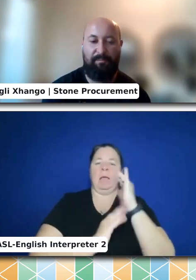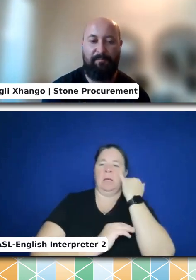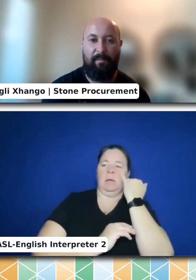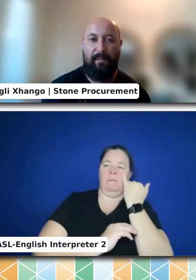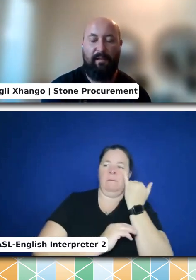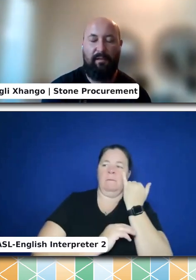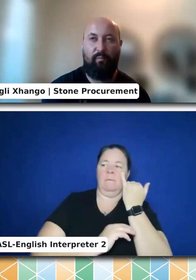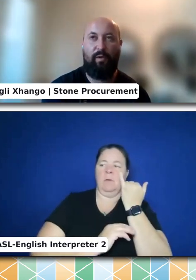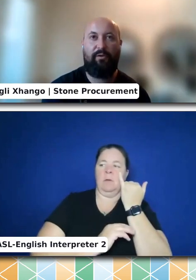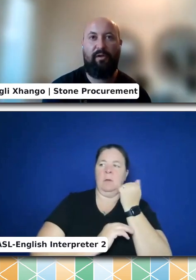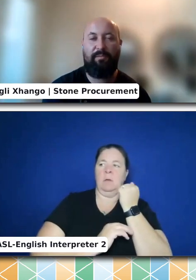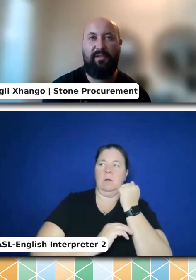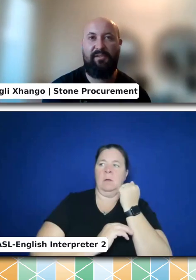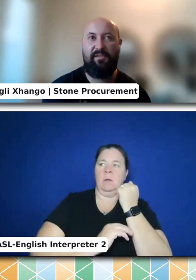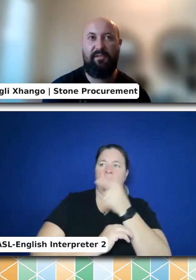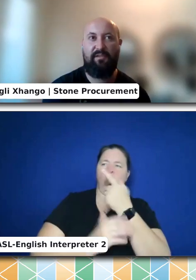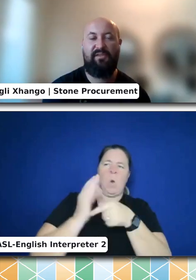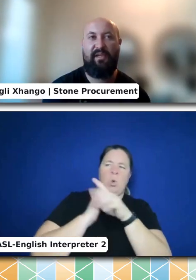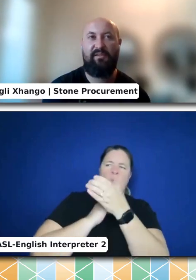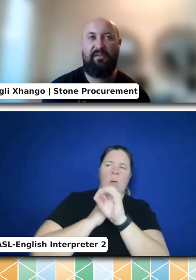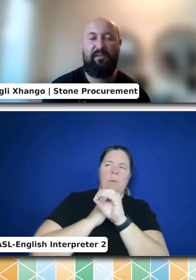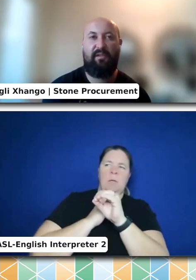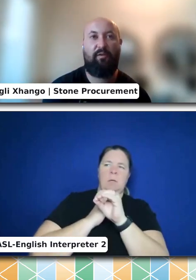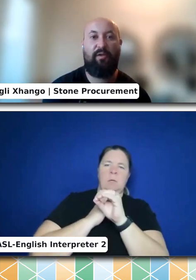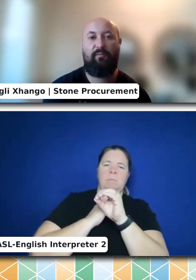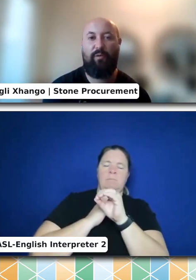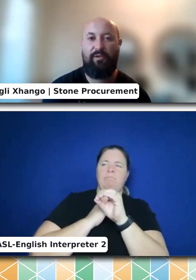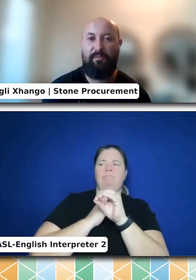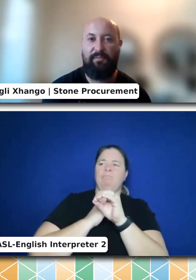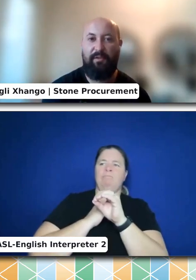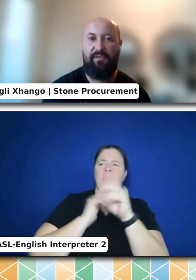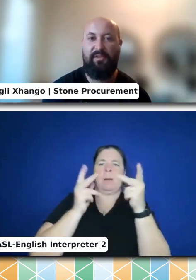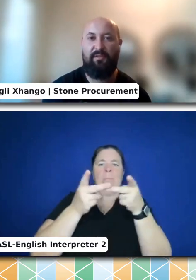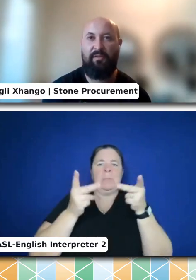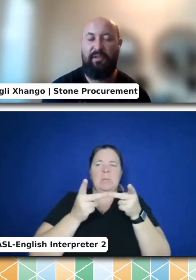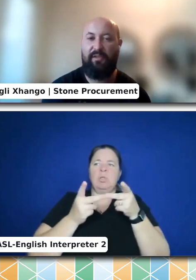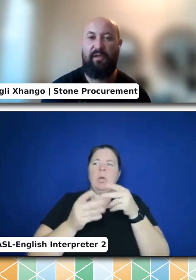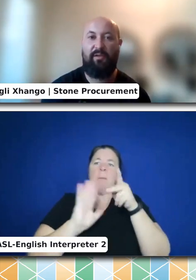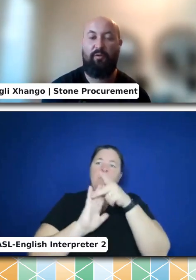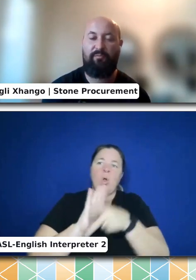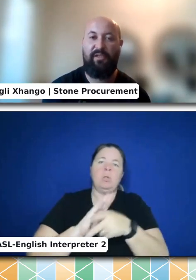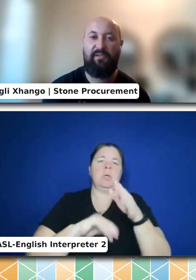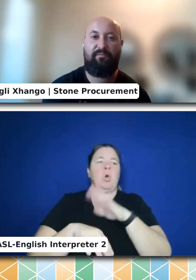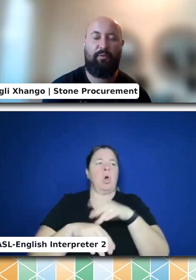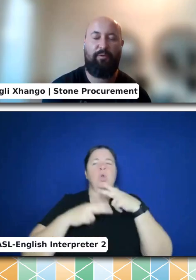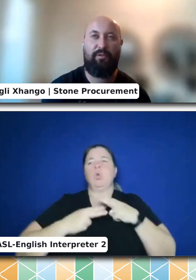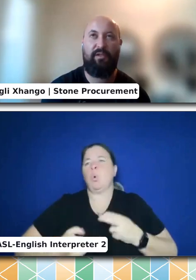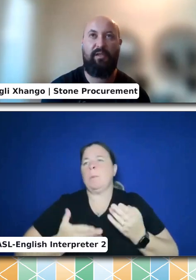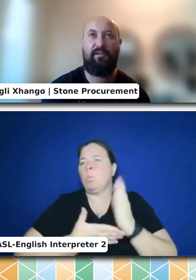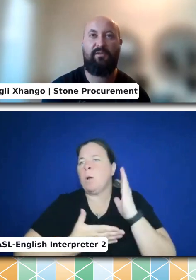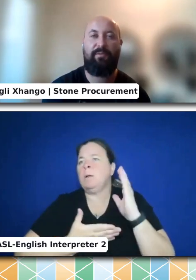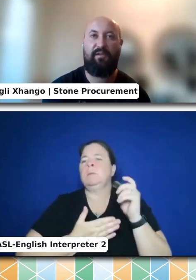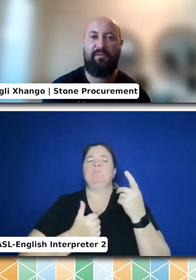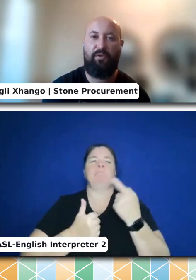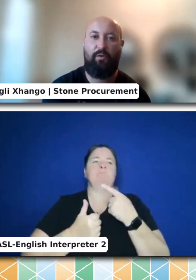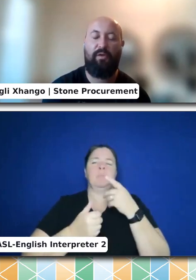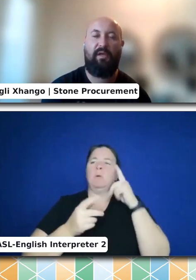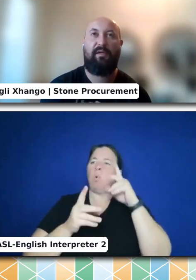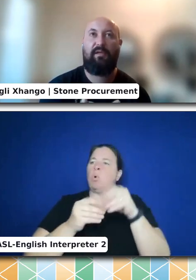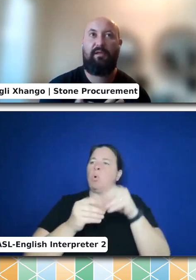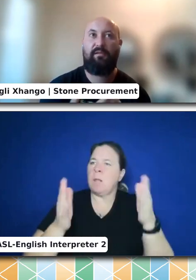What your company's… stance and what your company's policy is on, like, human rights, and for your, uh, suppliers, so…